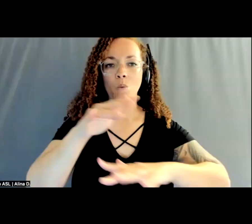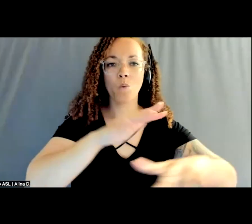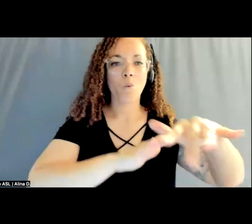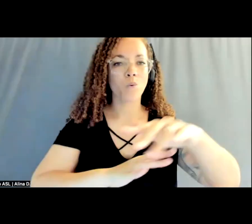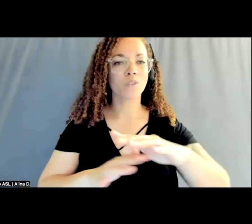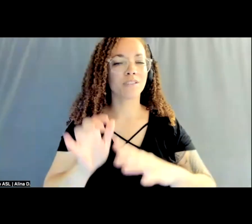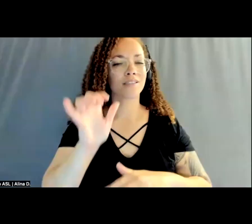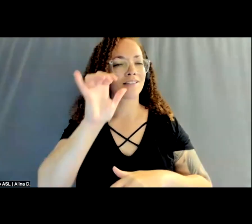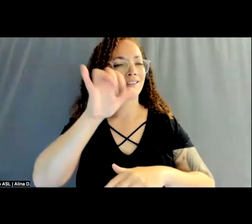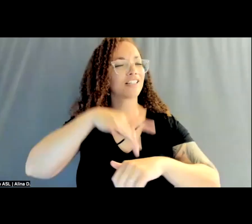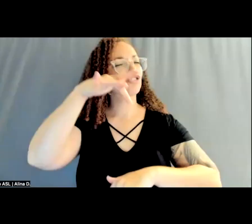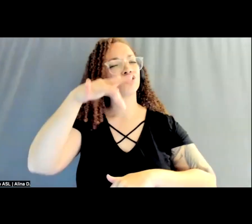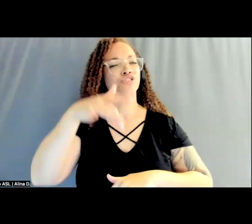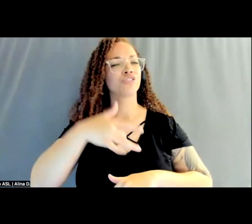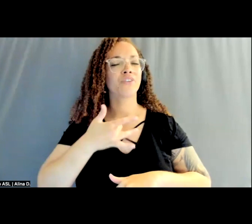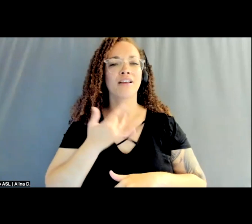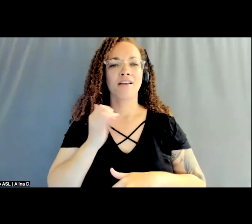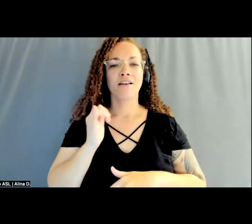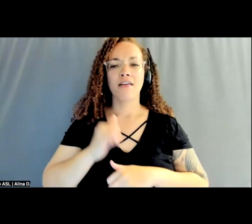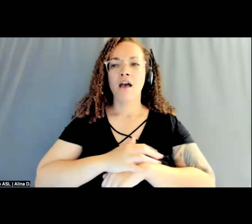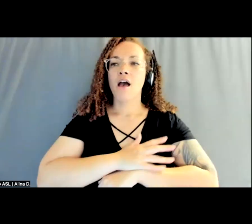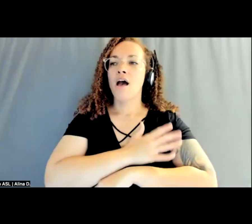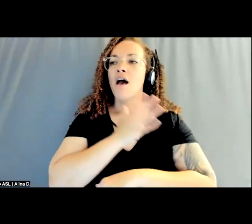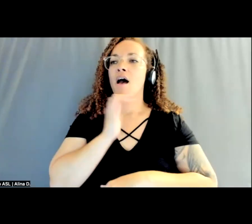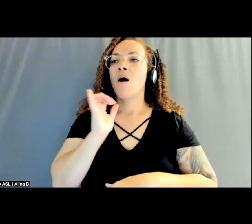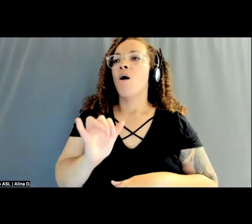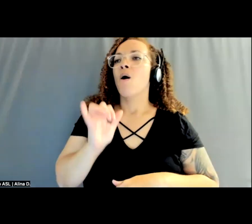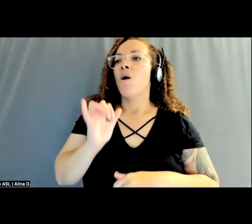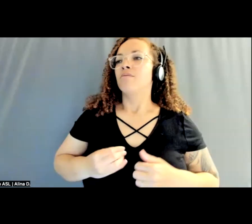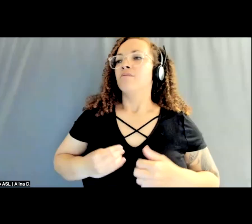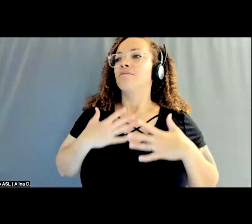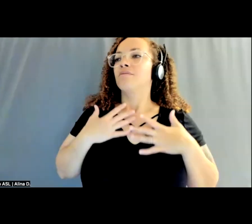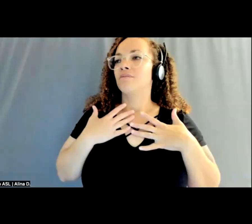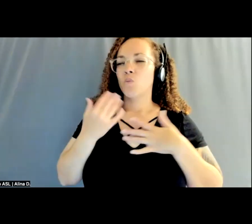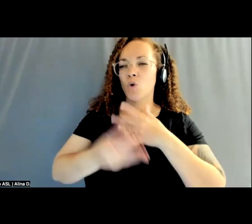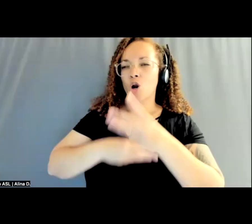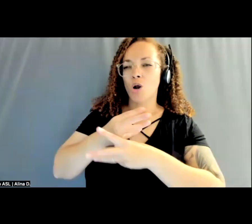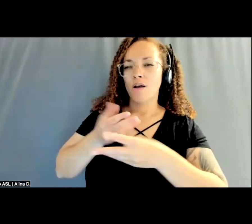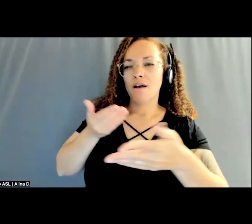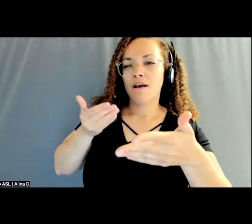leaving You a little more lit, a little more Alive than when you began